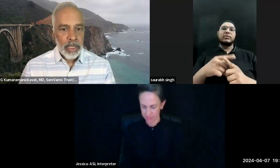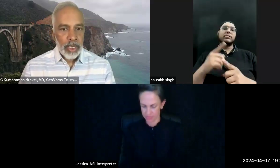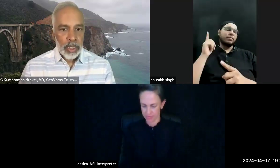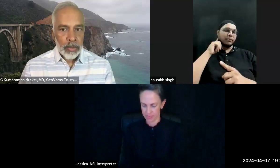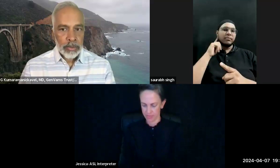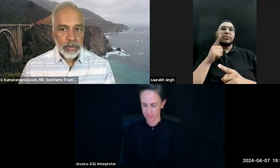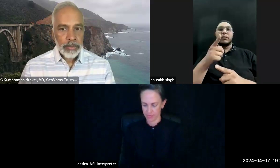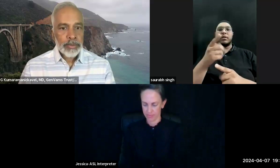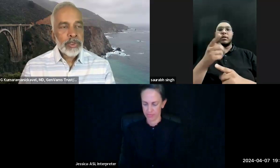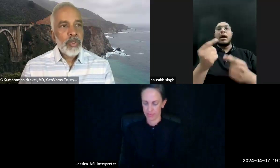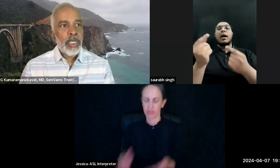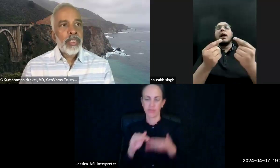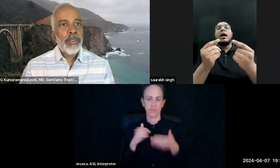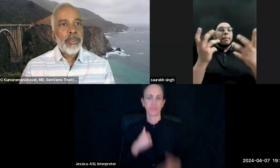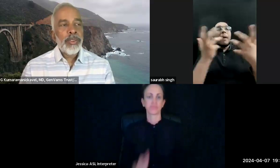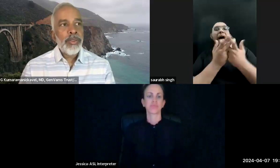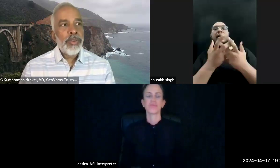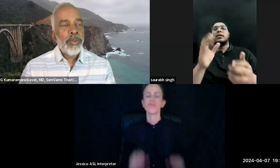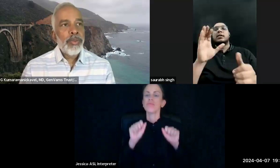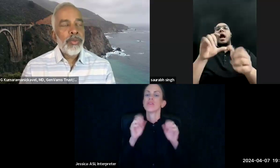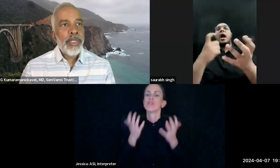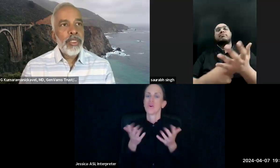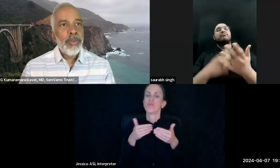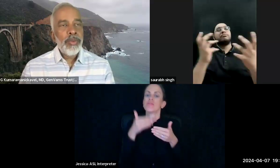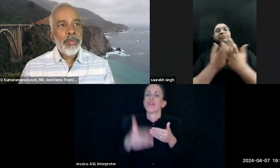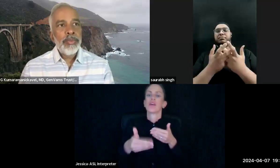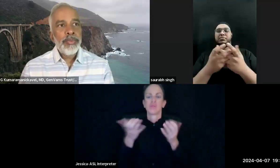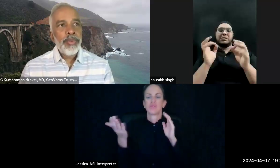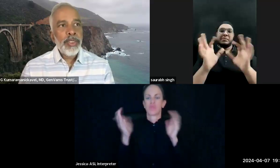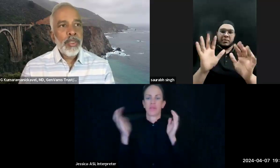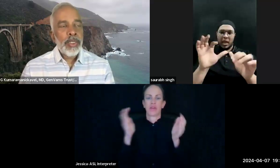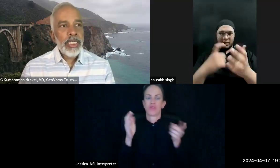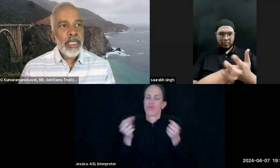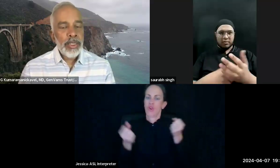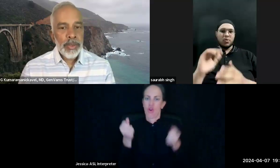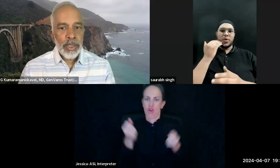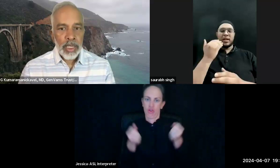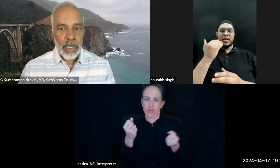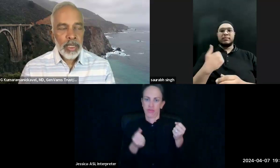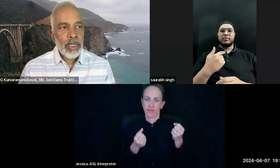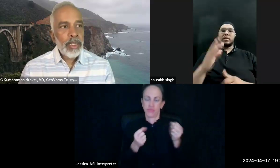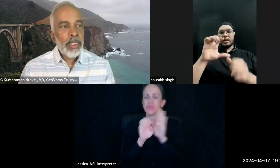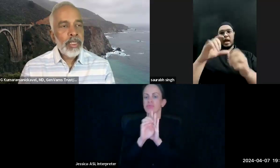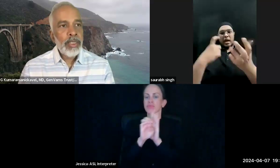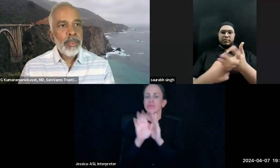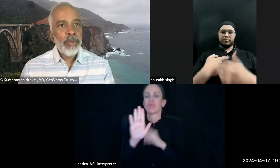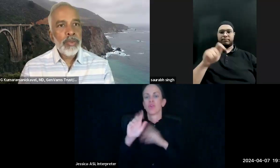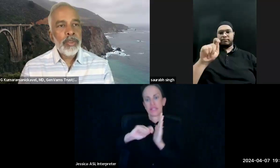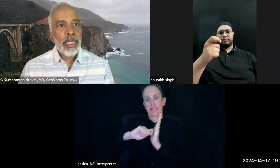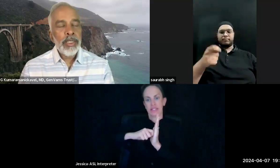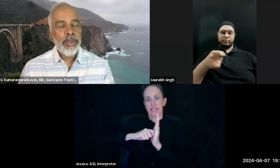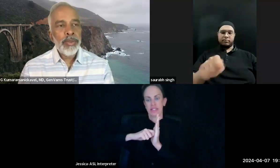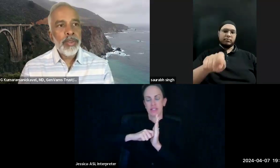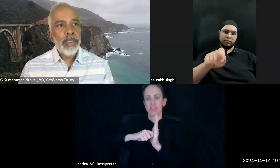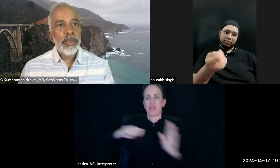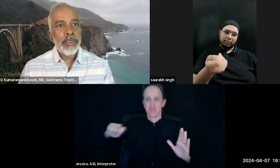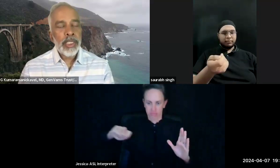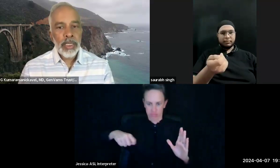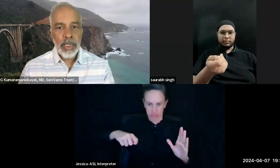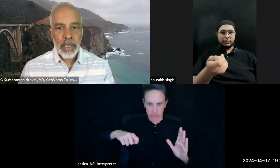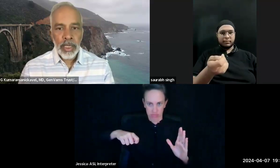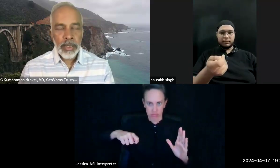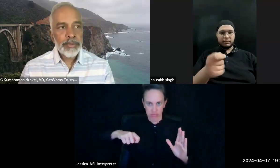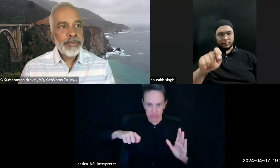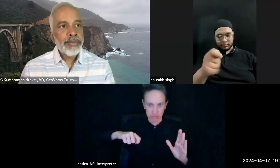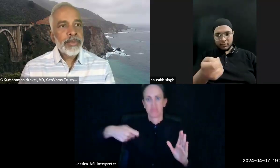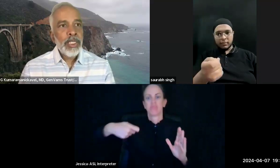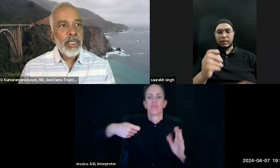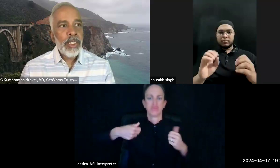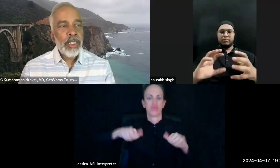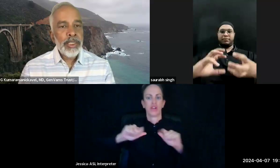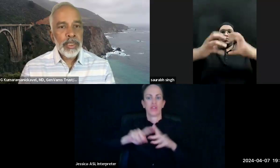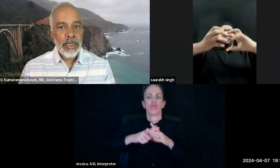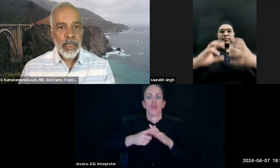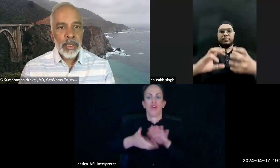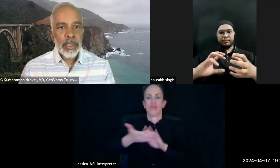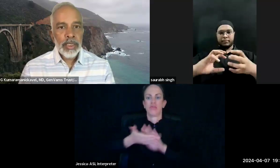a car. okay so when you put your key into the car and then you try to start the car the ignition